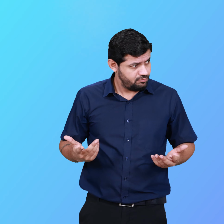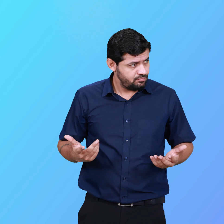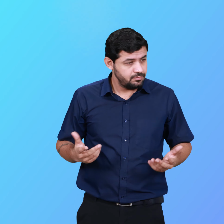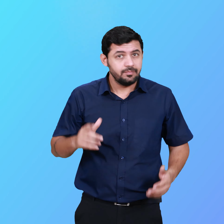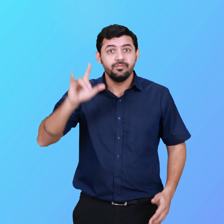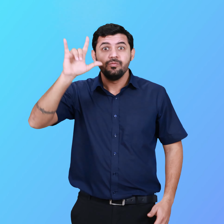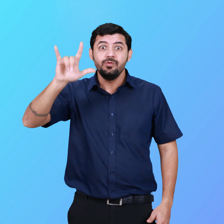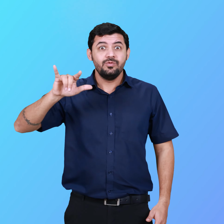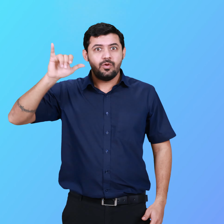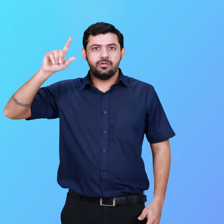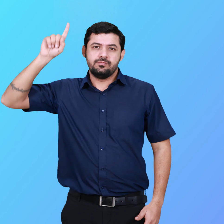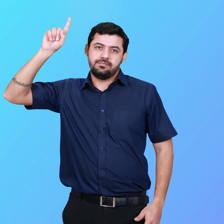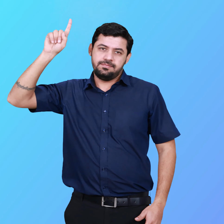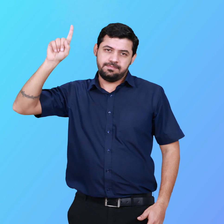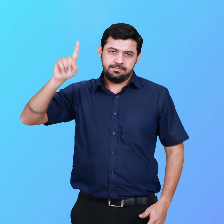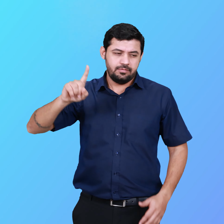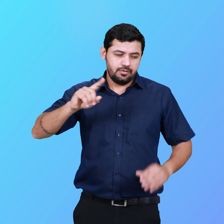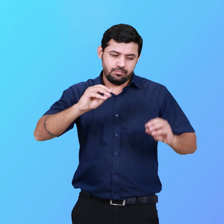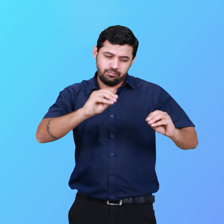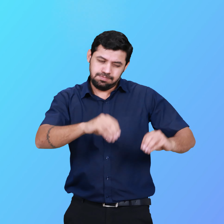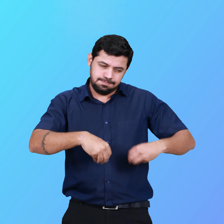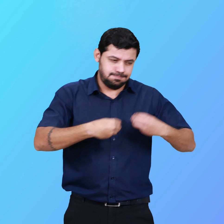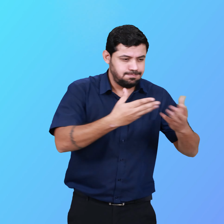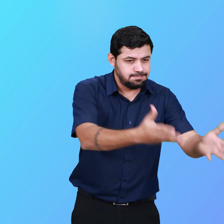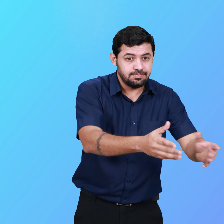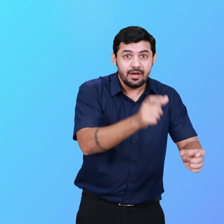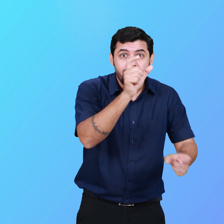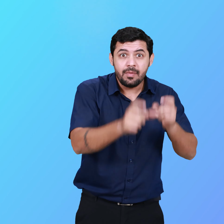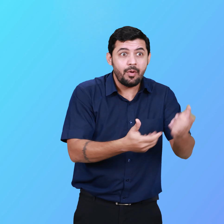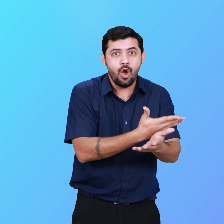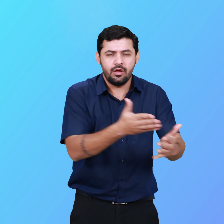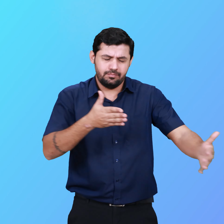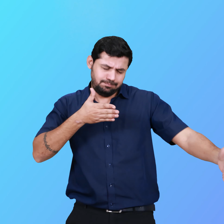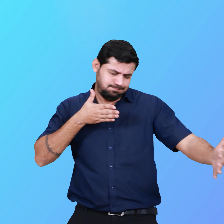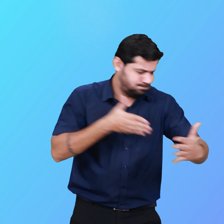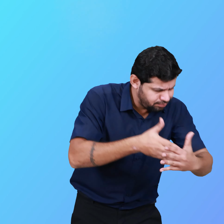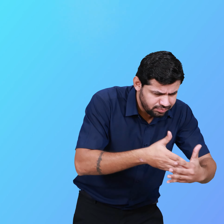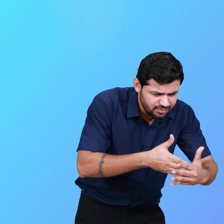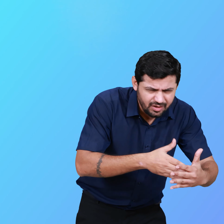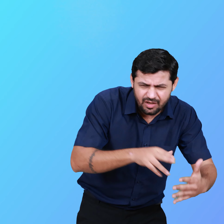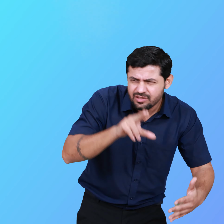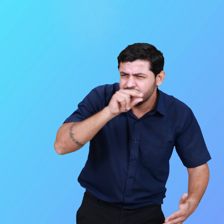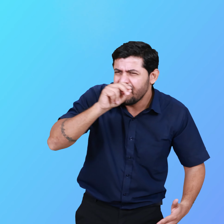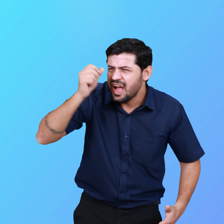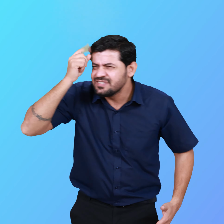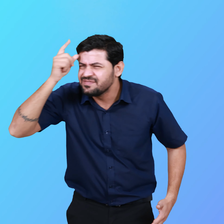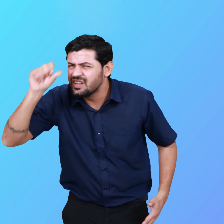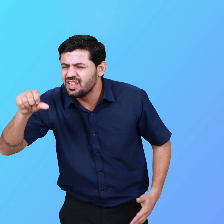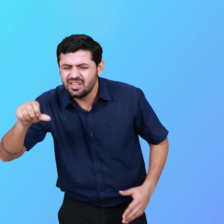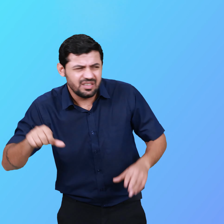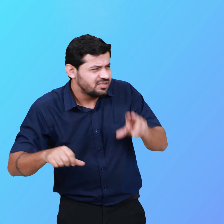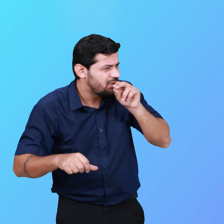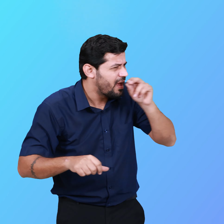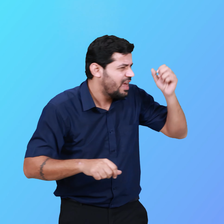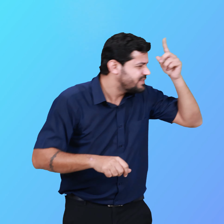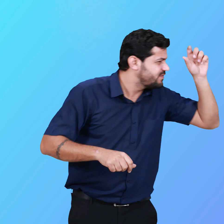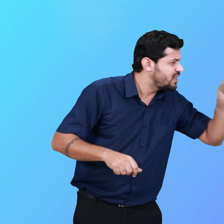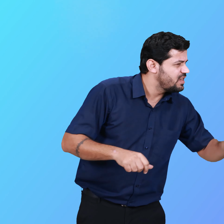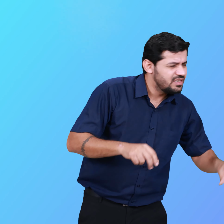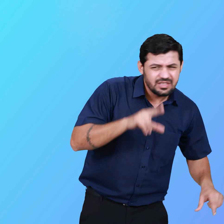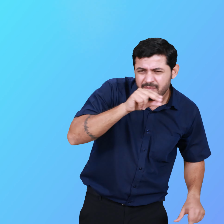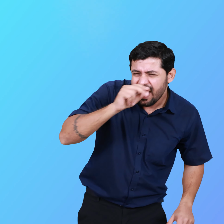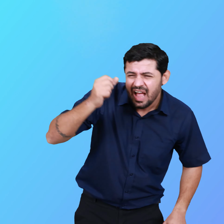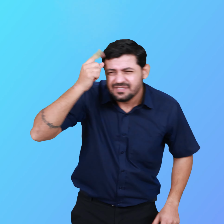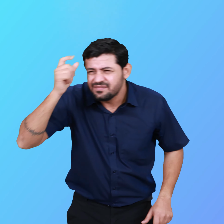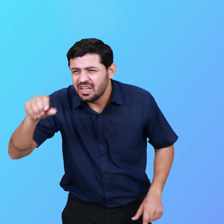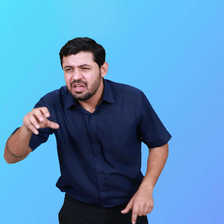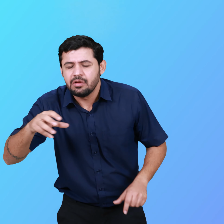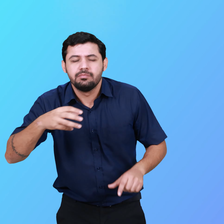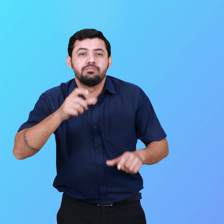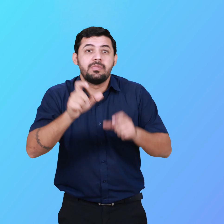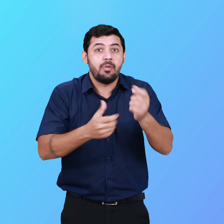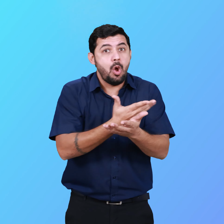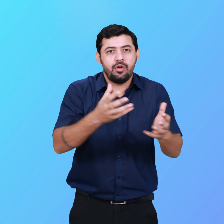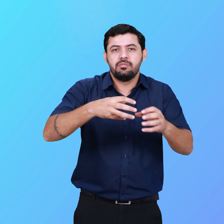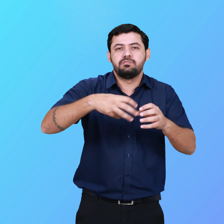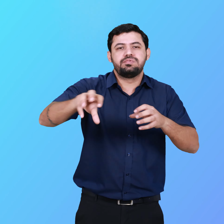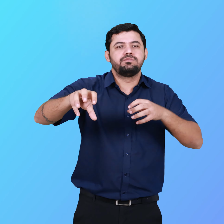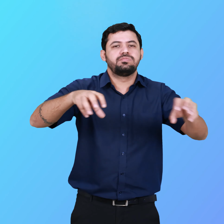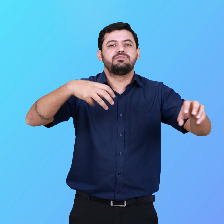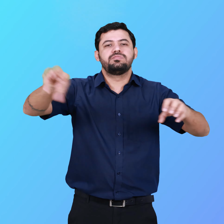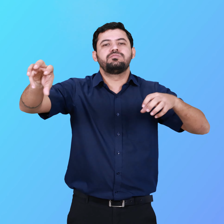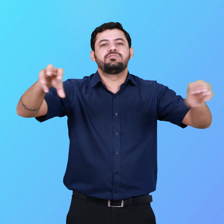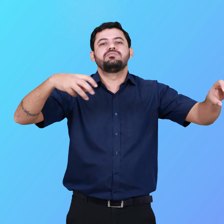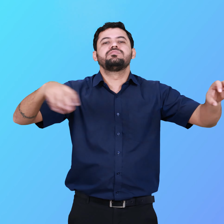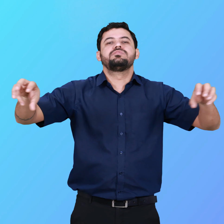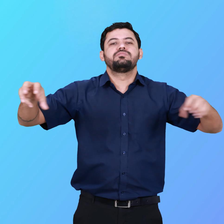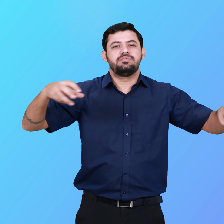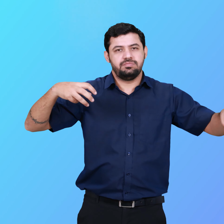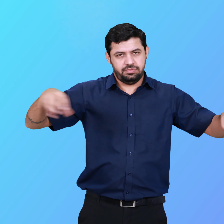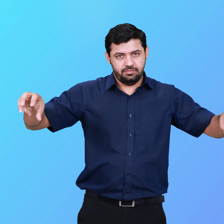And that is how the LORD stopped them from building the city and caused them to scatter all over the earth.